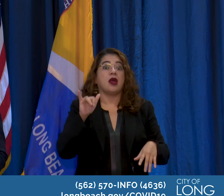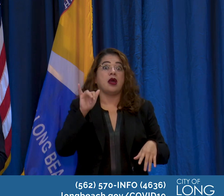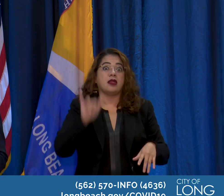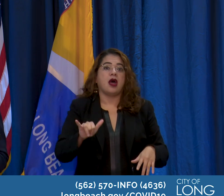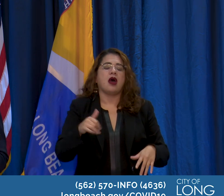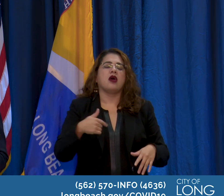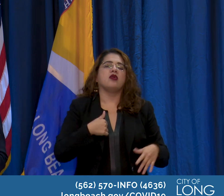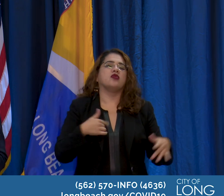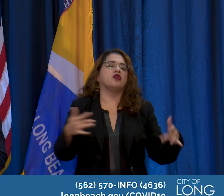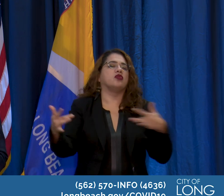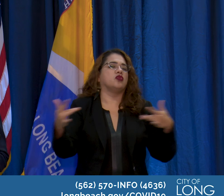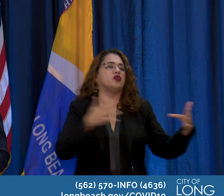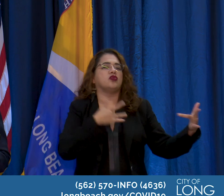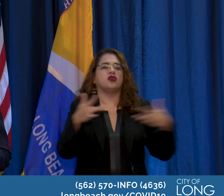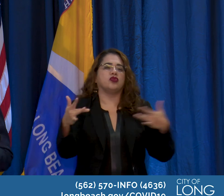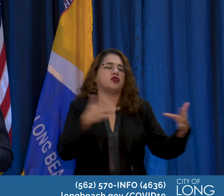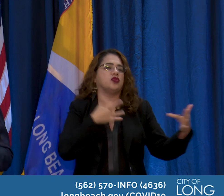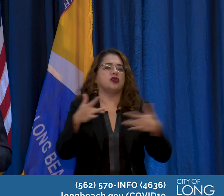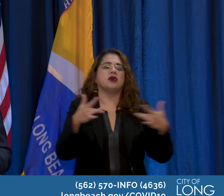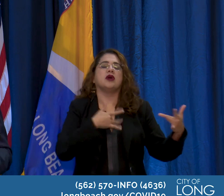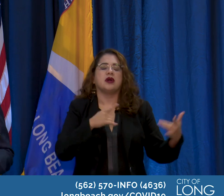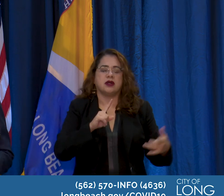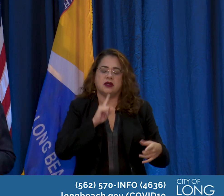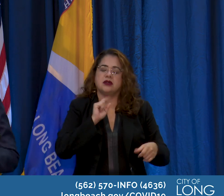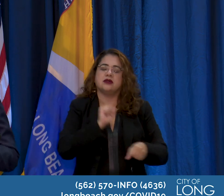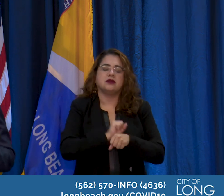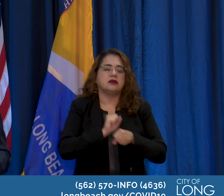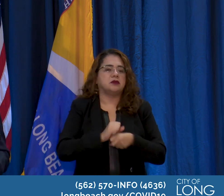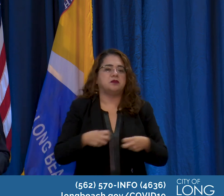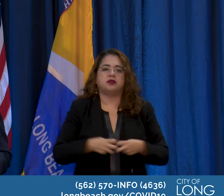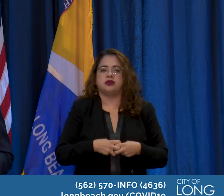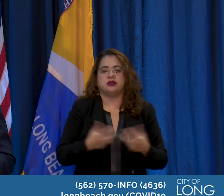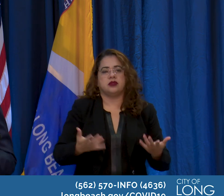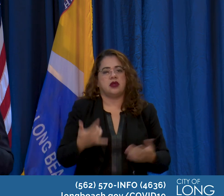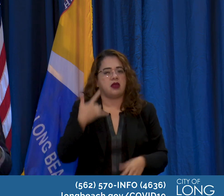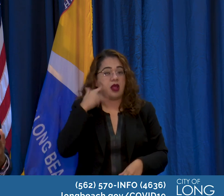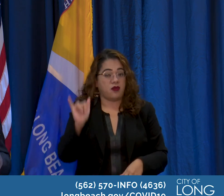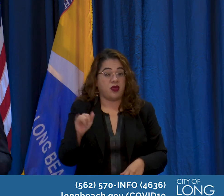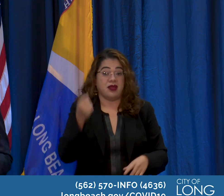Because what happens in other states will impact us and vice versa but trickily as folks